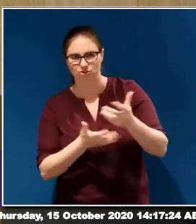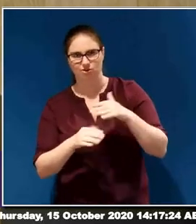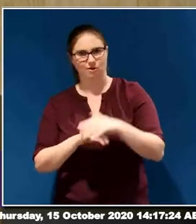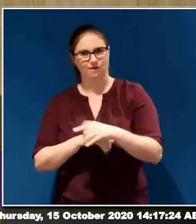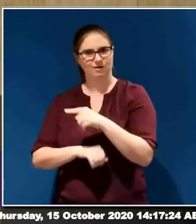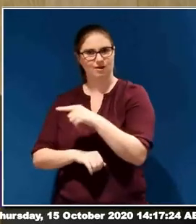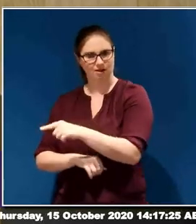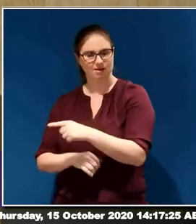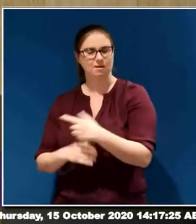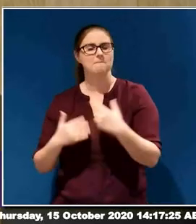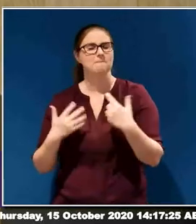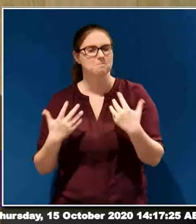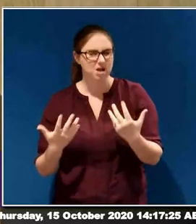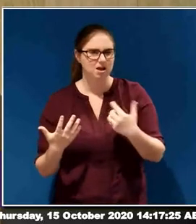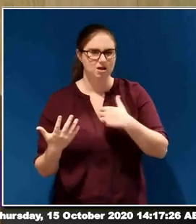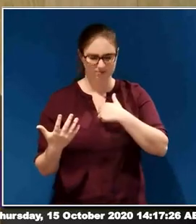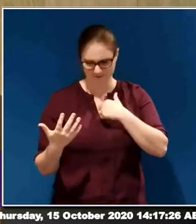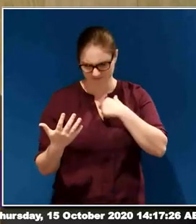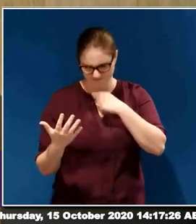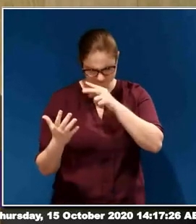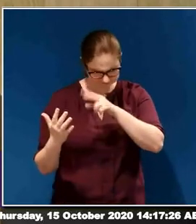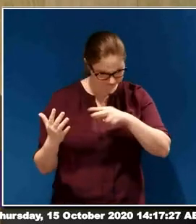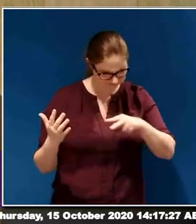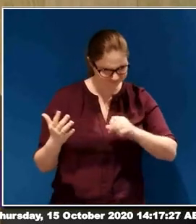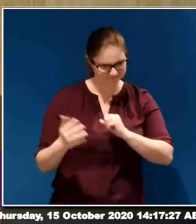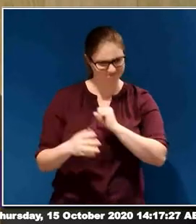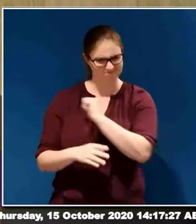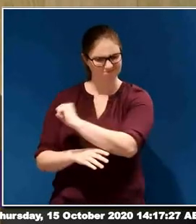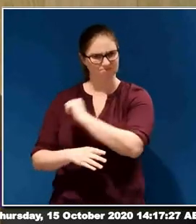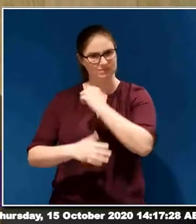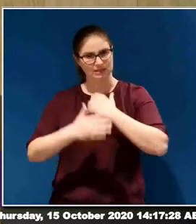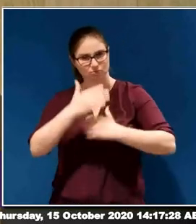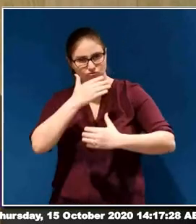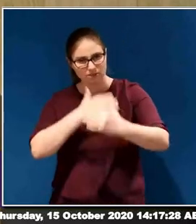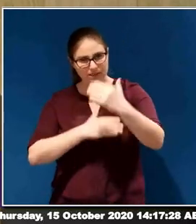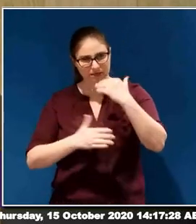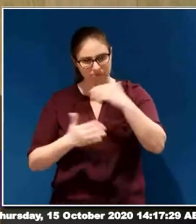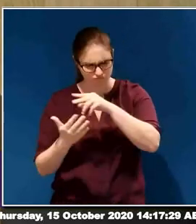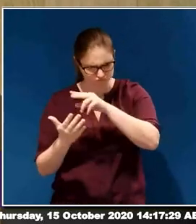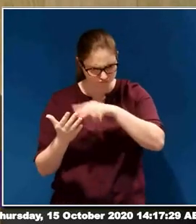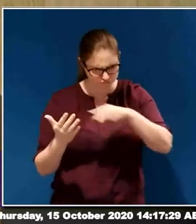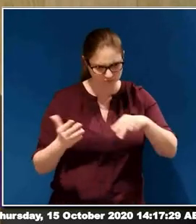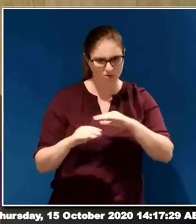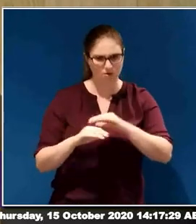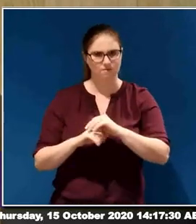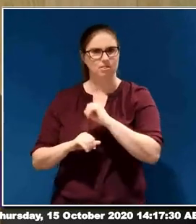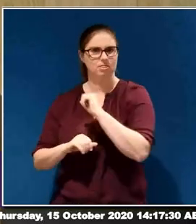look at their adjustments if they had disability, whether they were Aboriginal